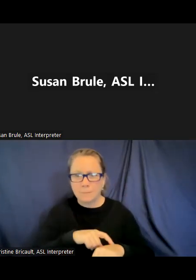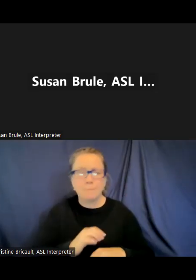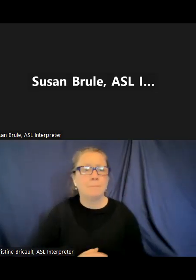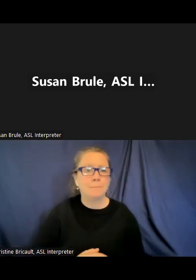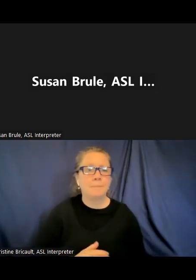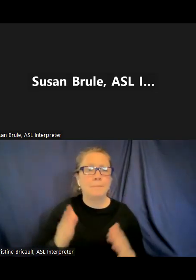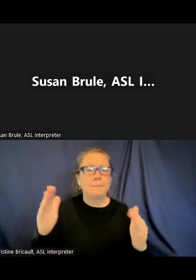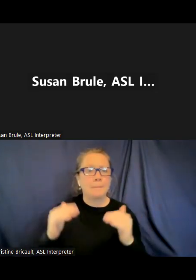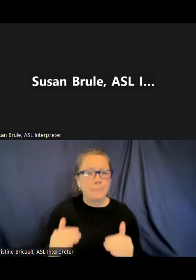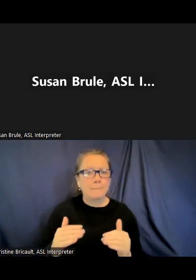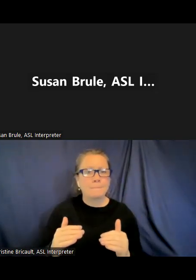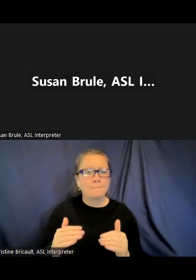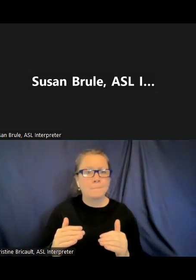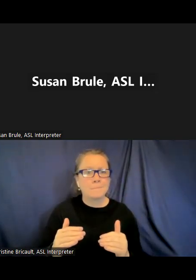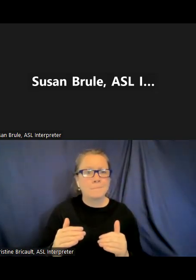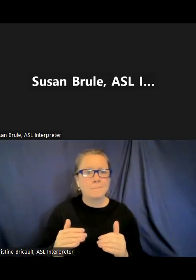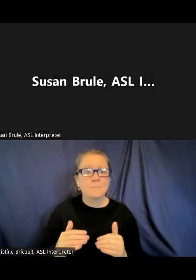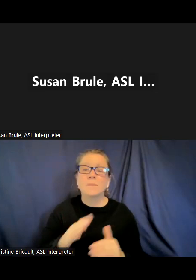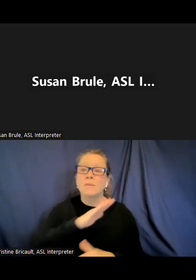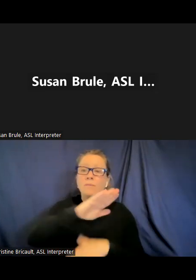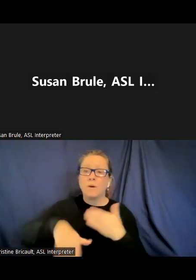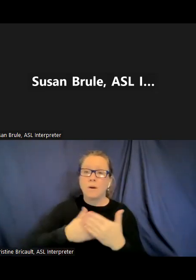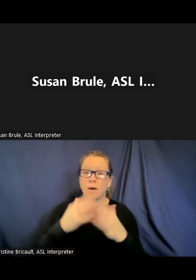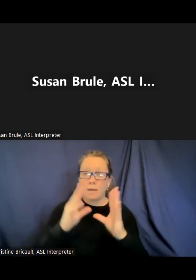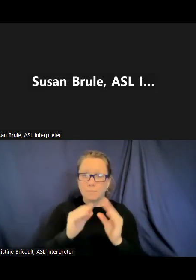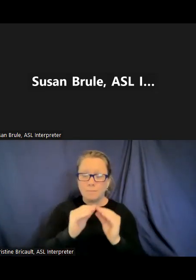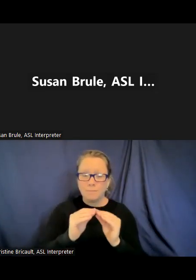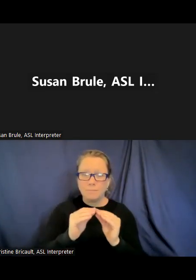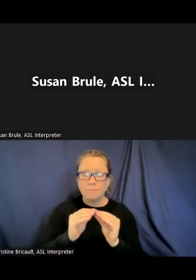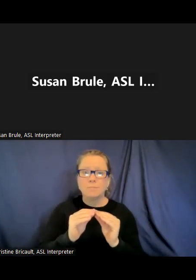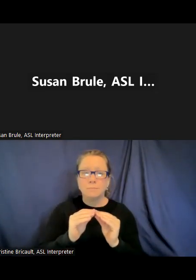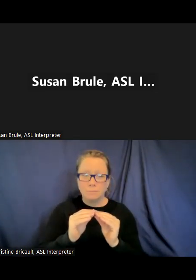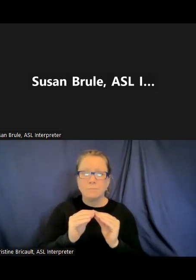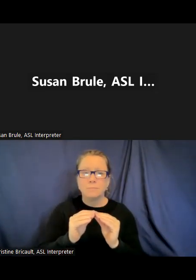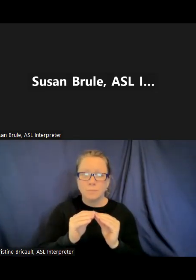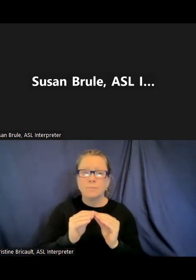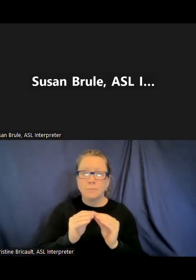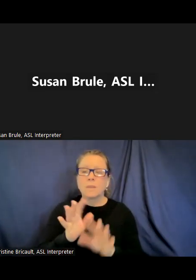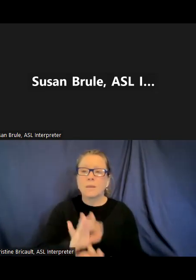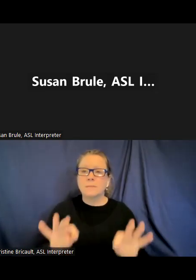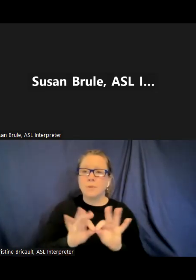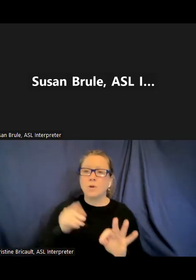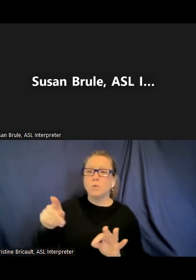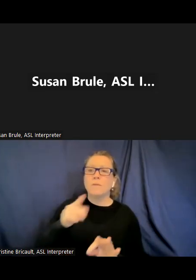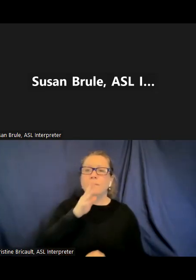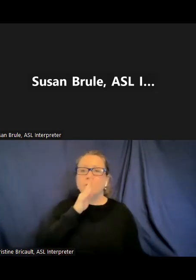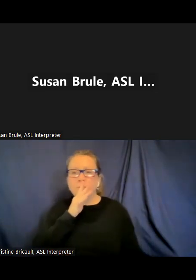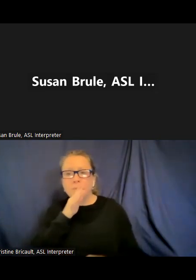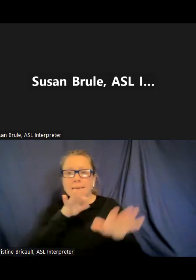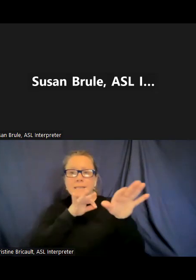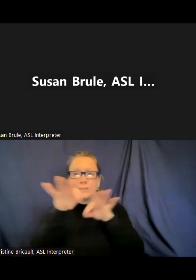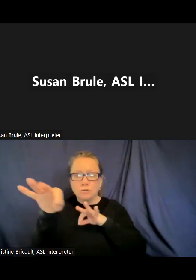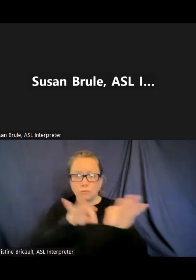Make sure that for all meetings you are verbally describing any